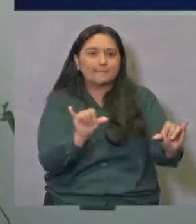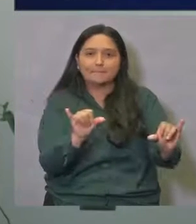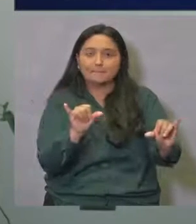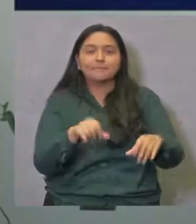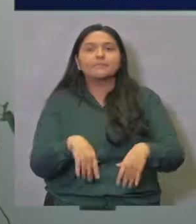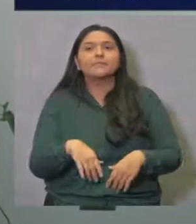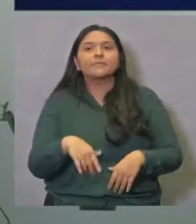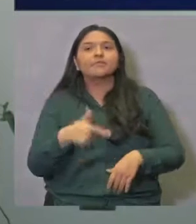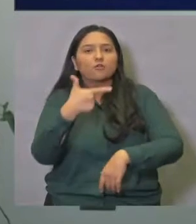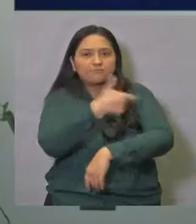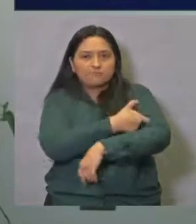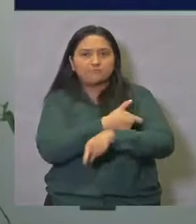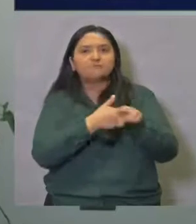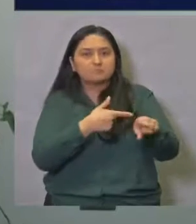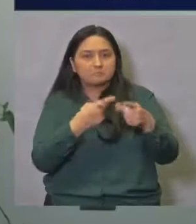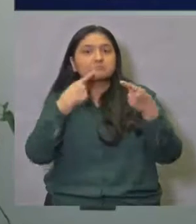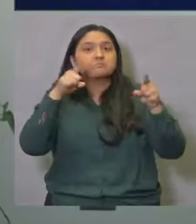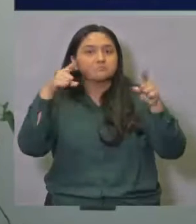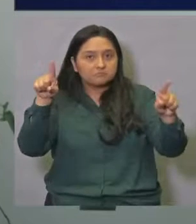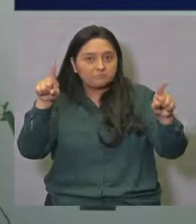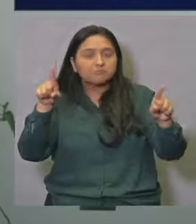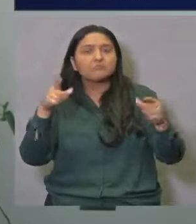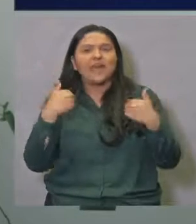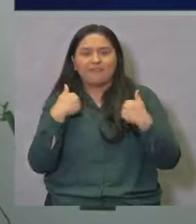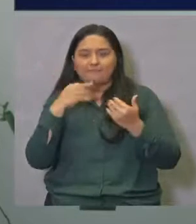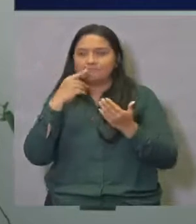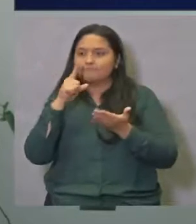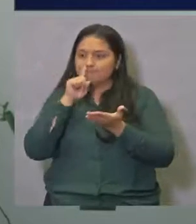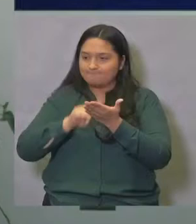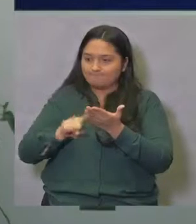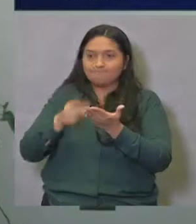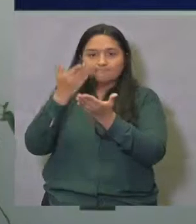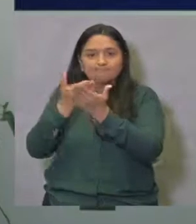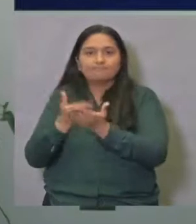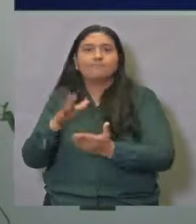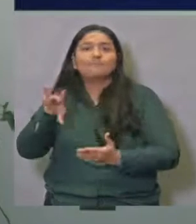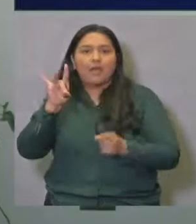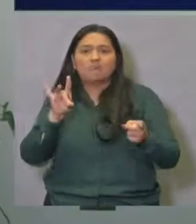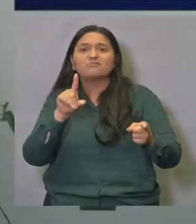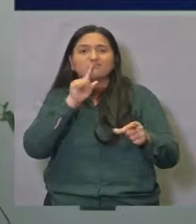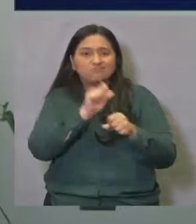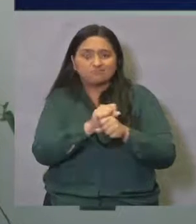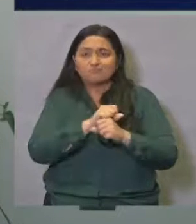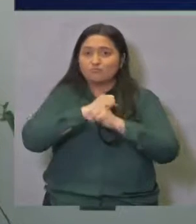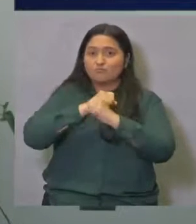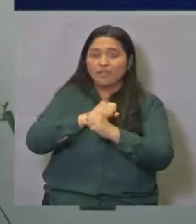WILL NOT SEE -- AT SKILLED